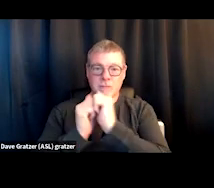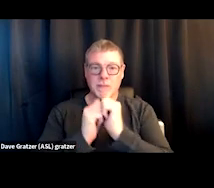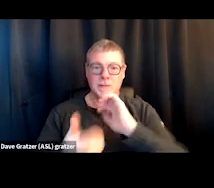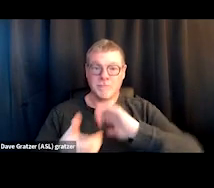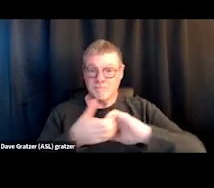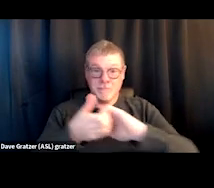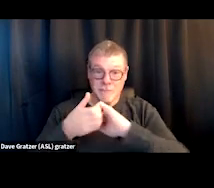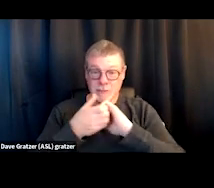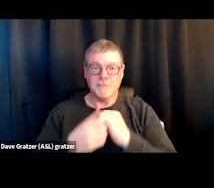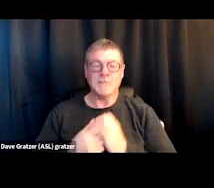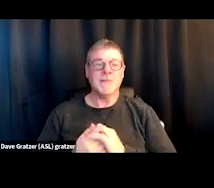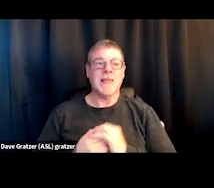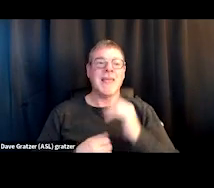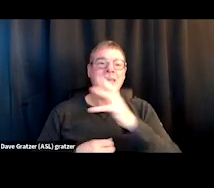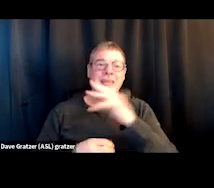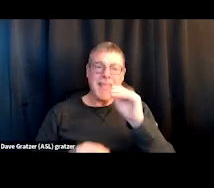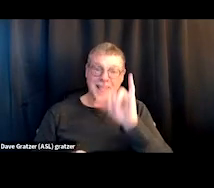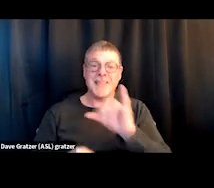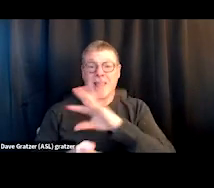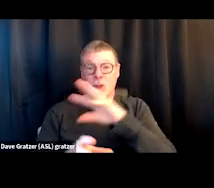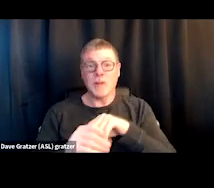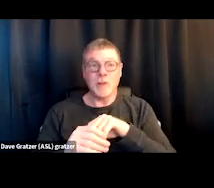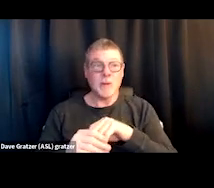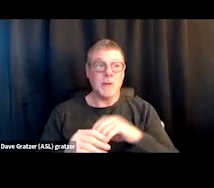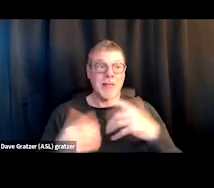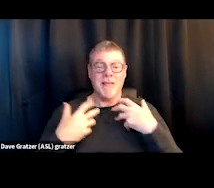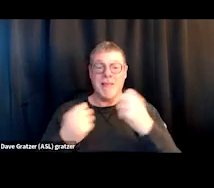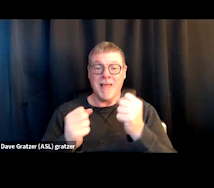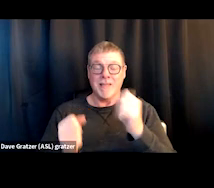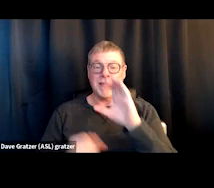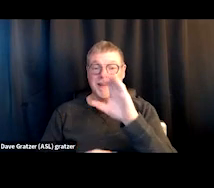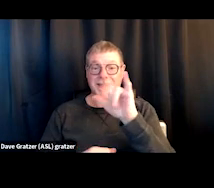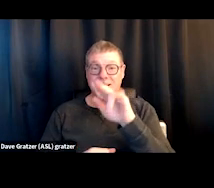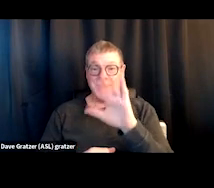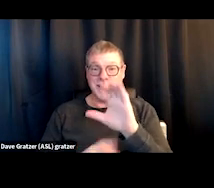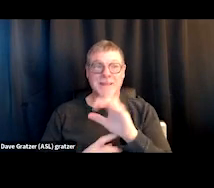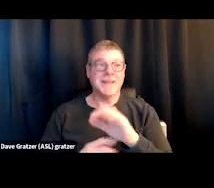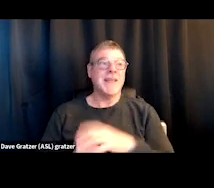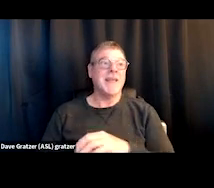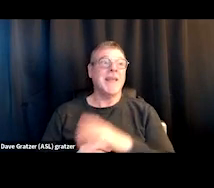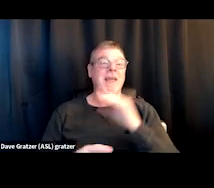and that includes our community health clinics, it can include our alcohol and drug